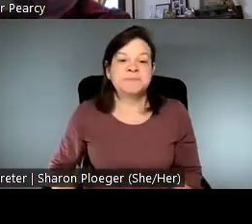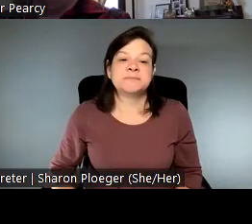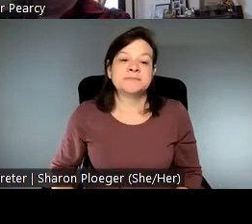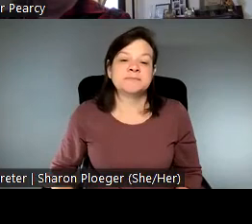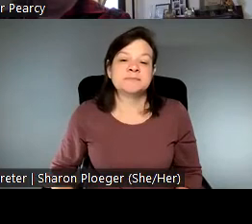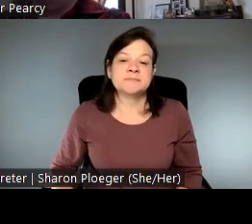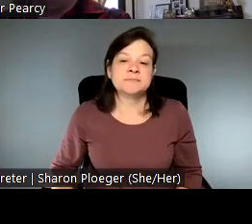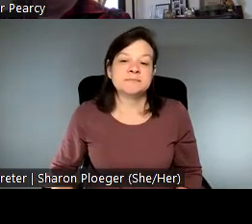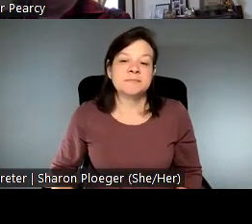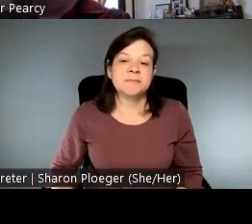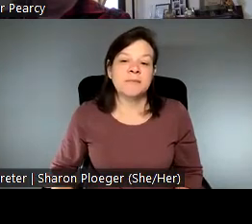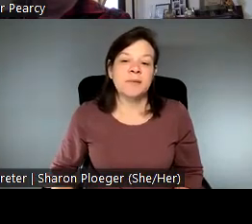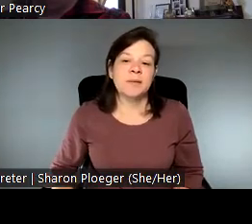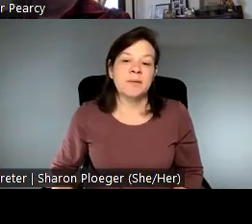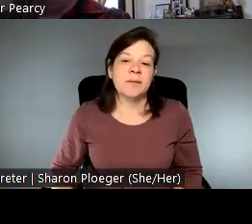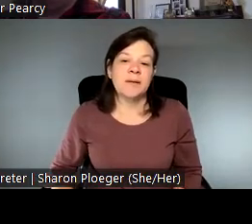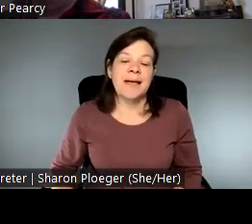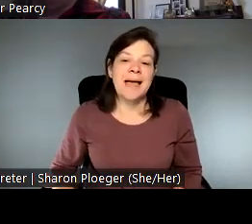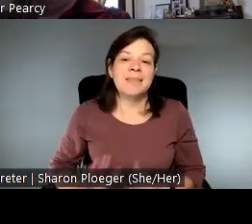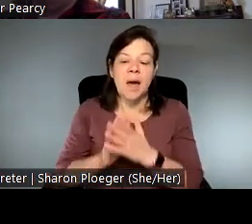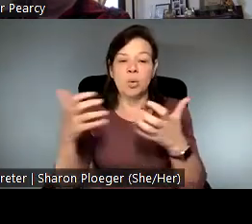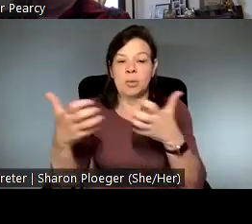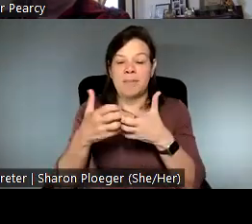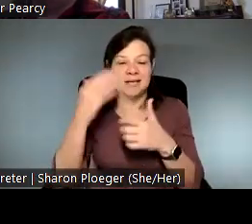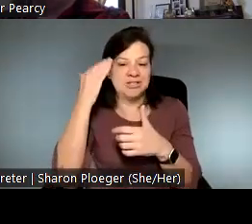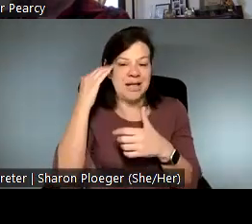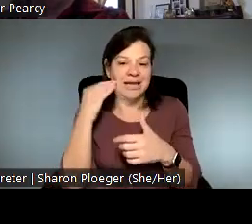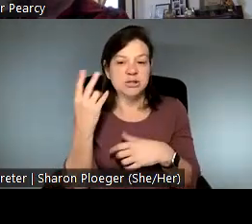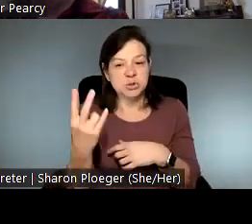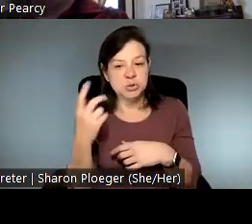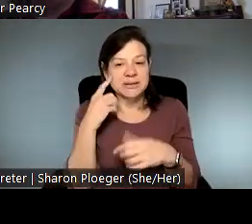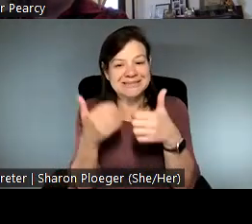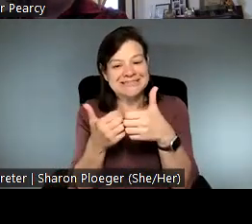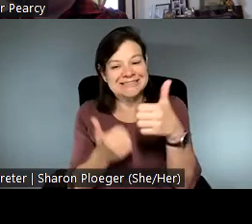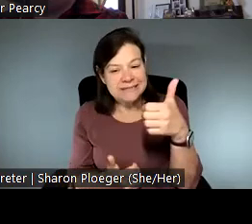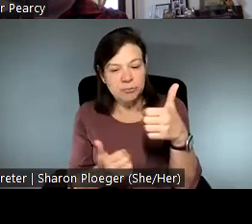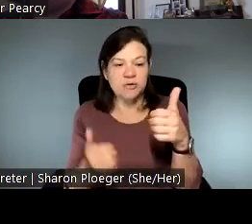And I think we're gonna turn it into heading two. 'Cause it is separate from the overall announcement.